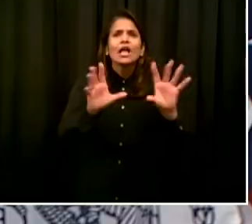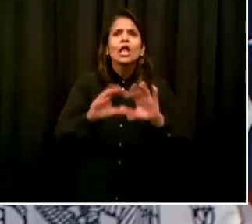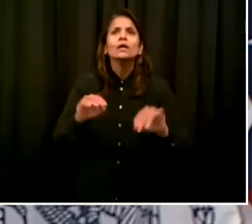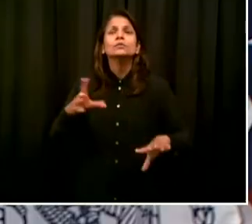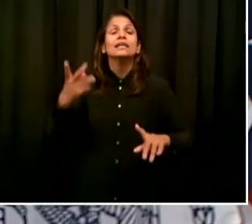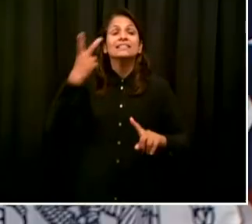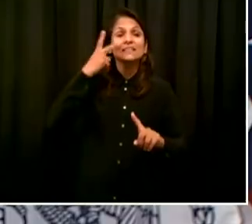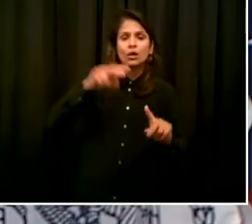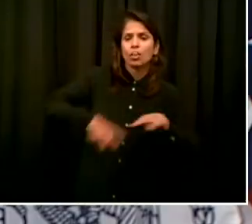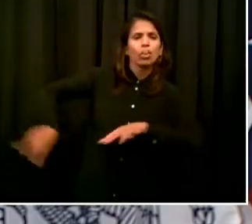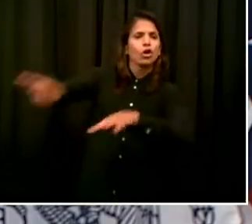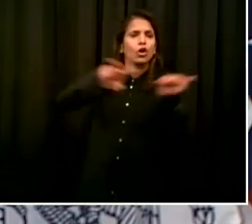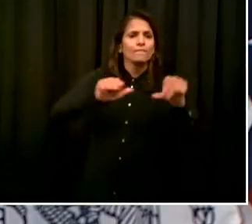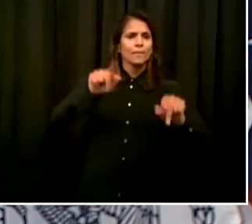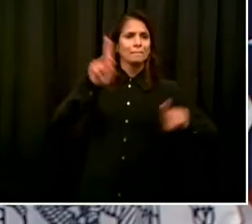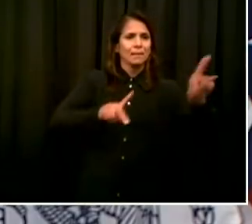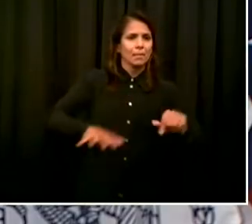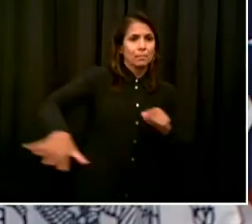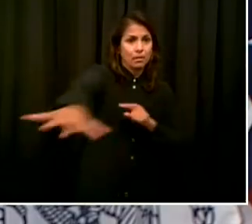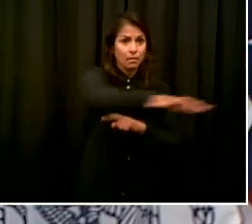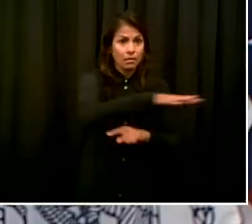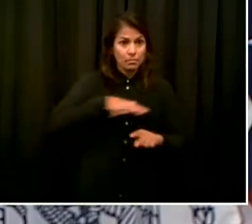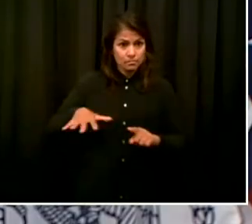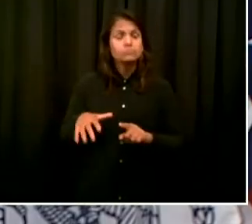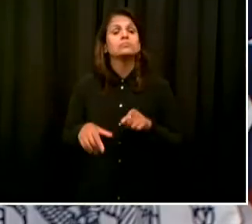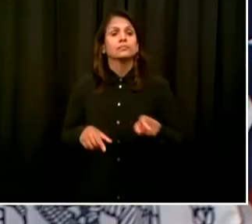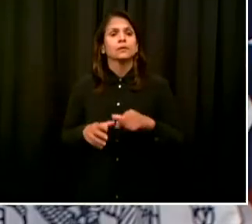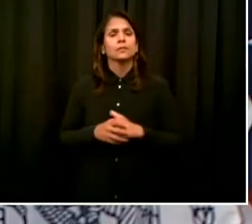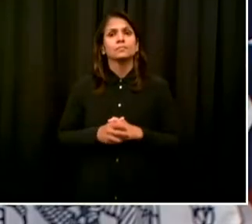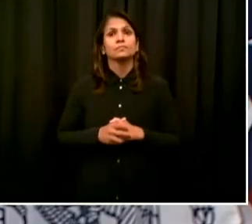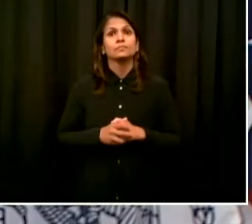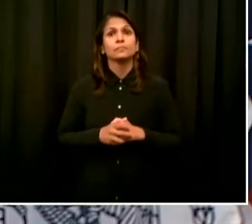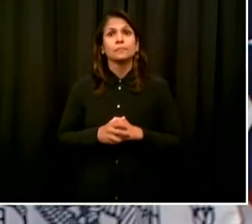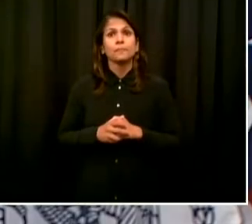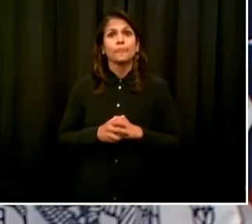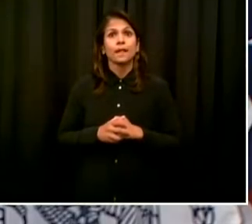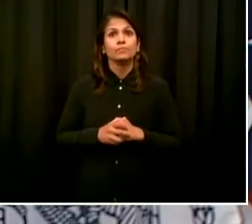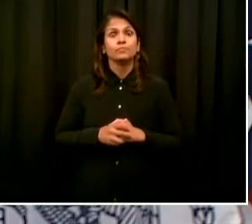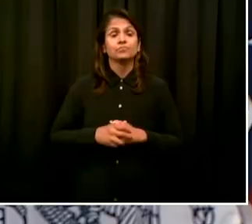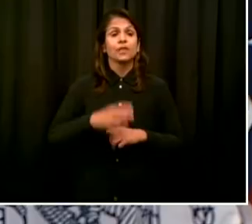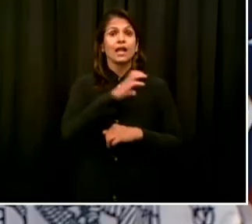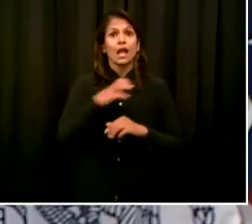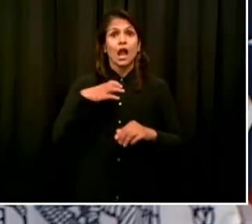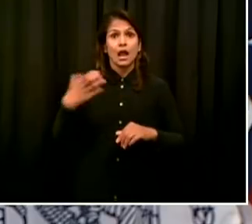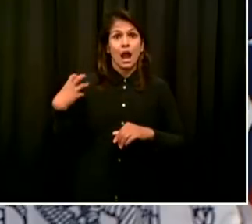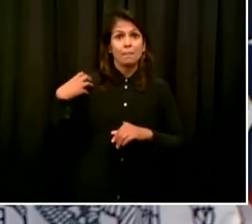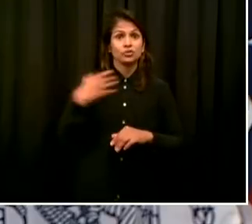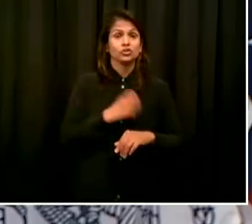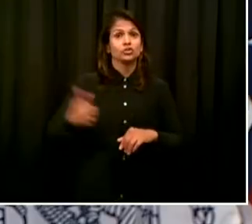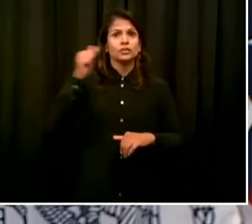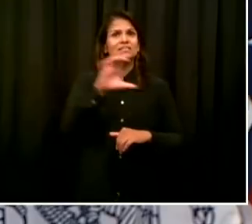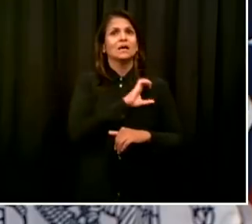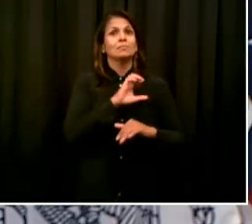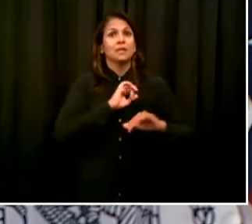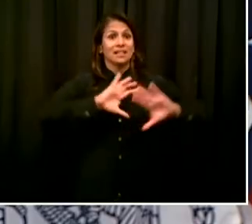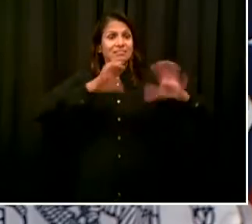MORE CLEAR TO THE PUBLIC, RMOE CONSISTENT. AND ONE OF THE THINGS THAT ALL THREE OF THE POLICE